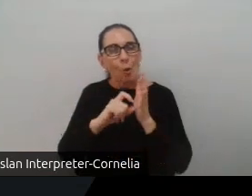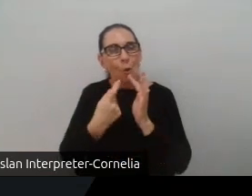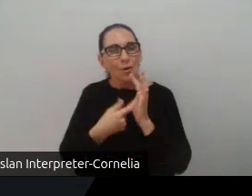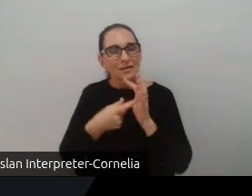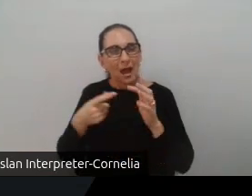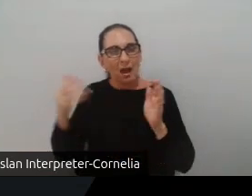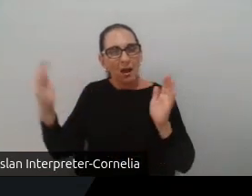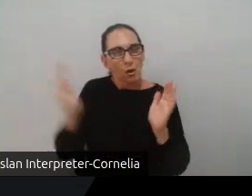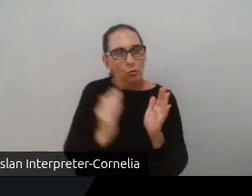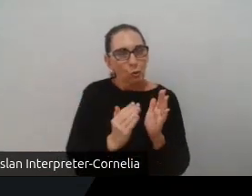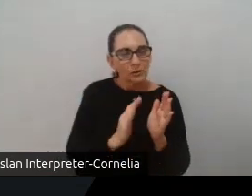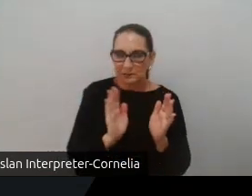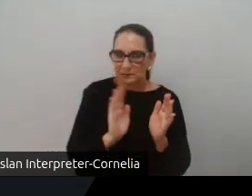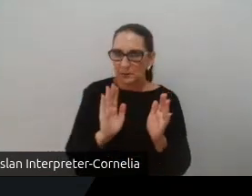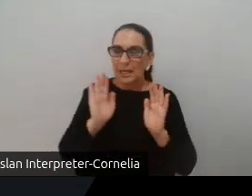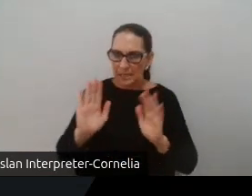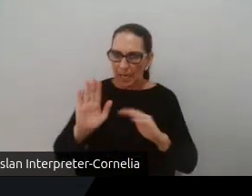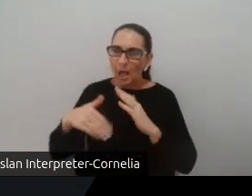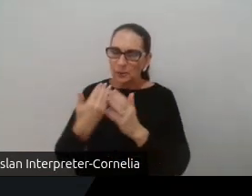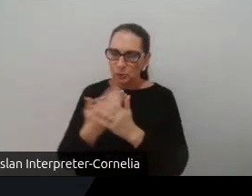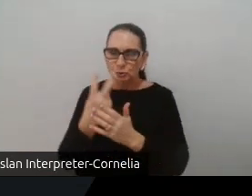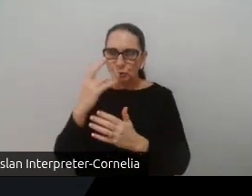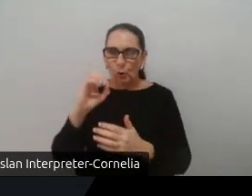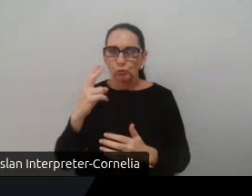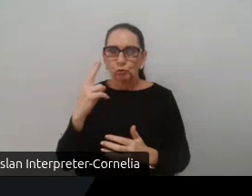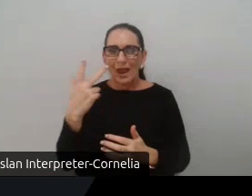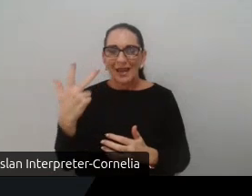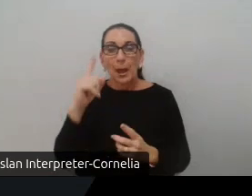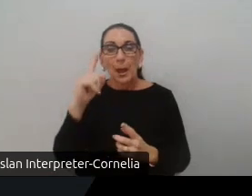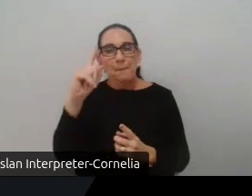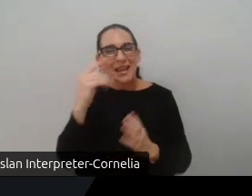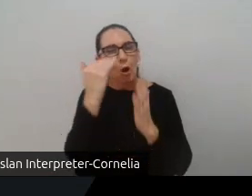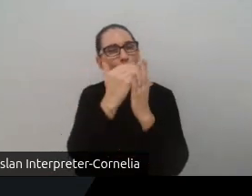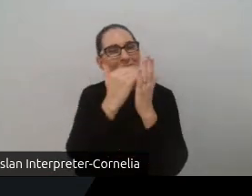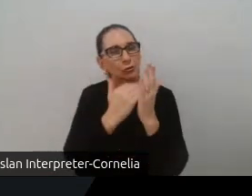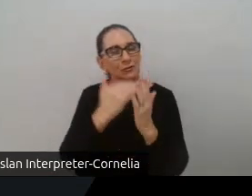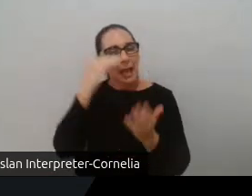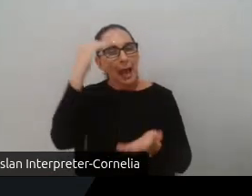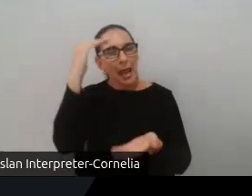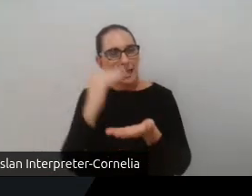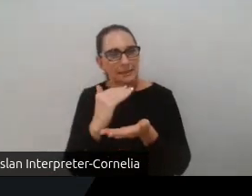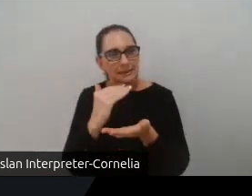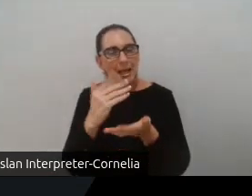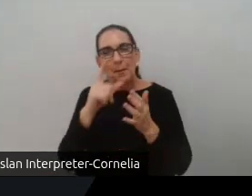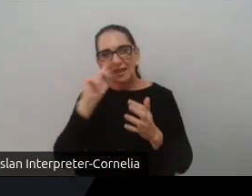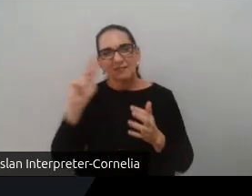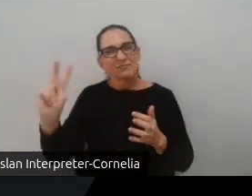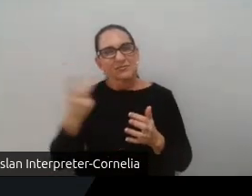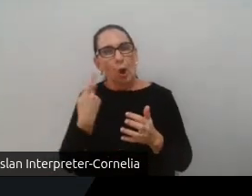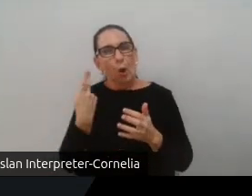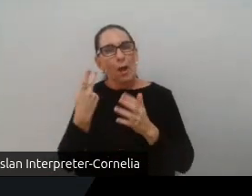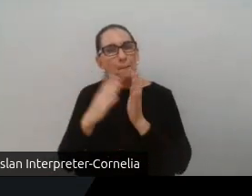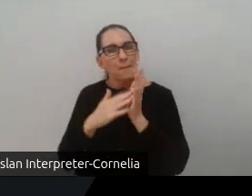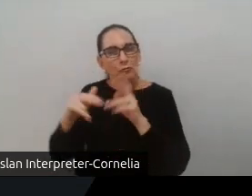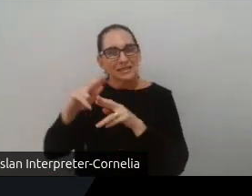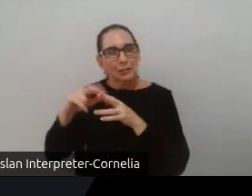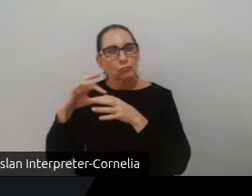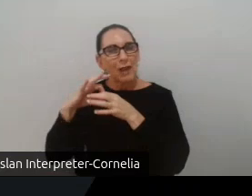place until 2028, but to reduce the conditions to work towards the co-parenting relationship. Now,